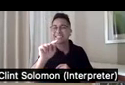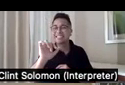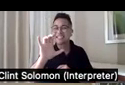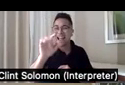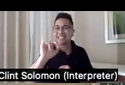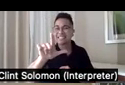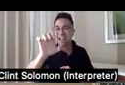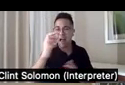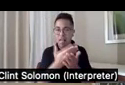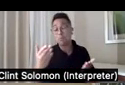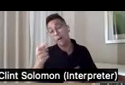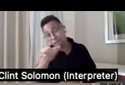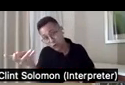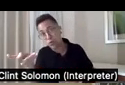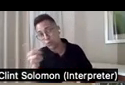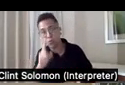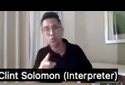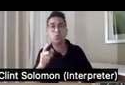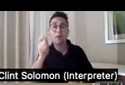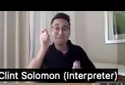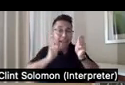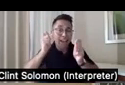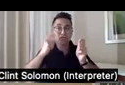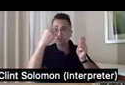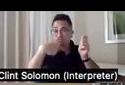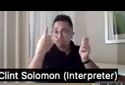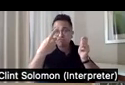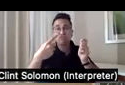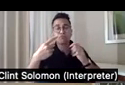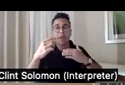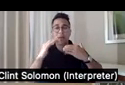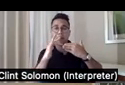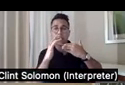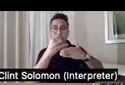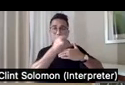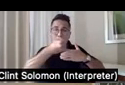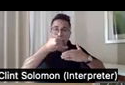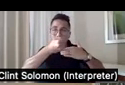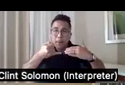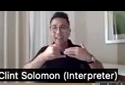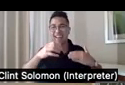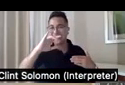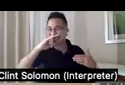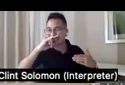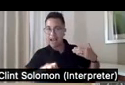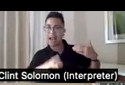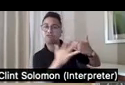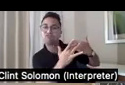of them she's got the facial features in raised lines for the child to touch she's got the cape